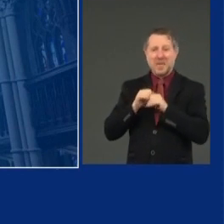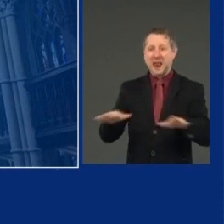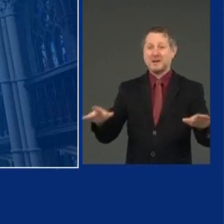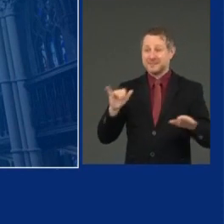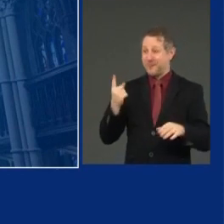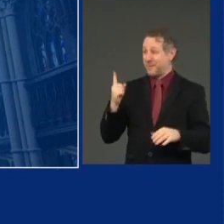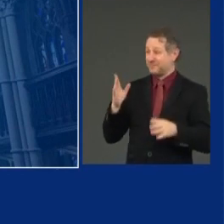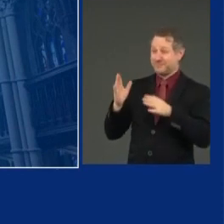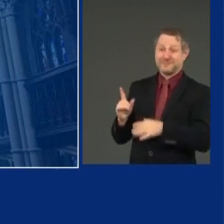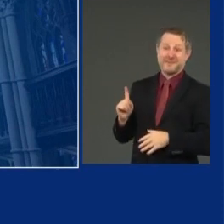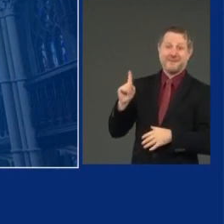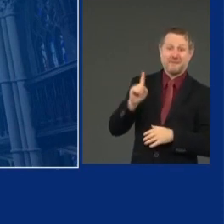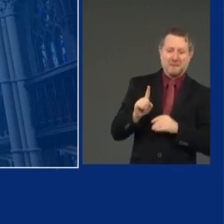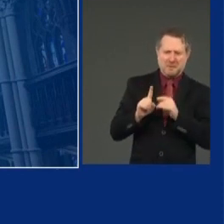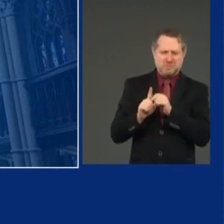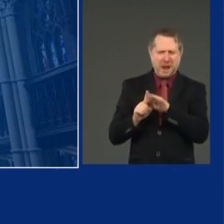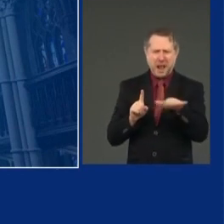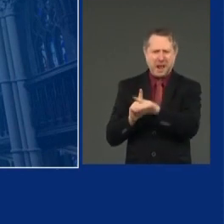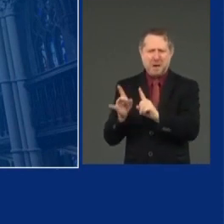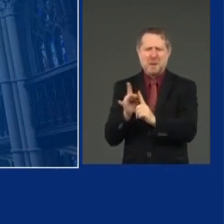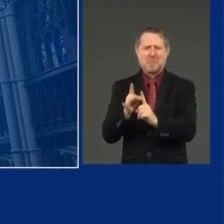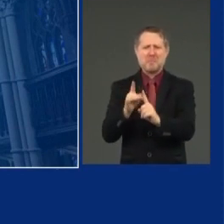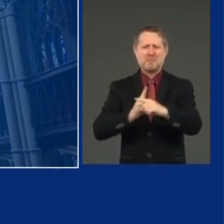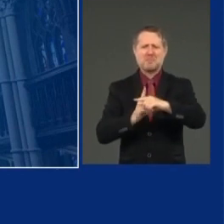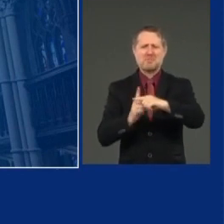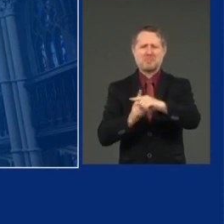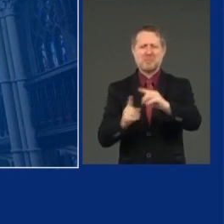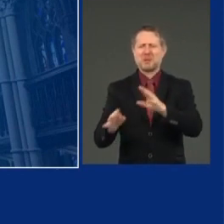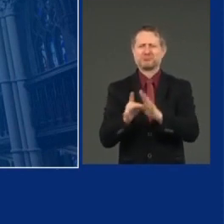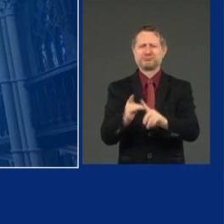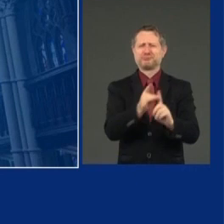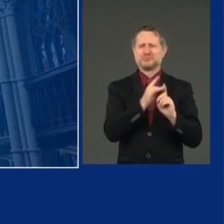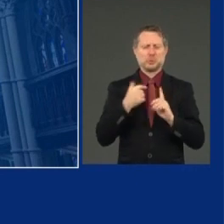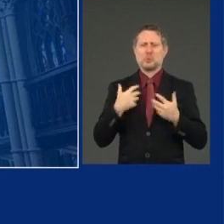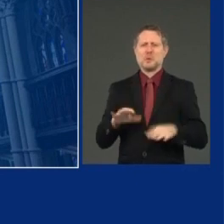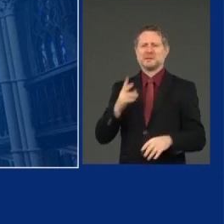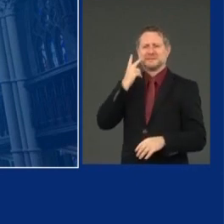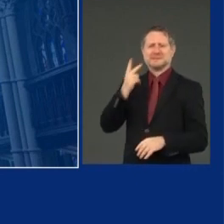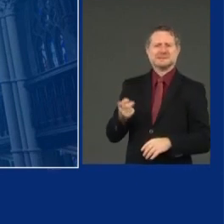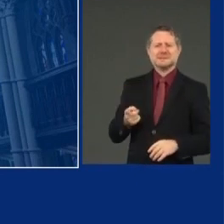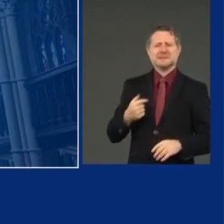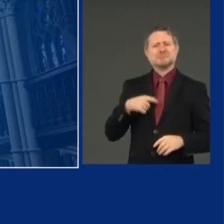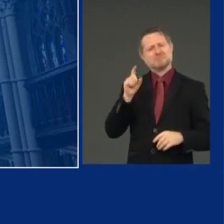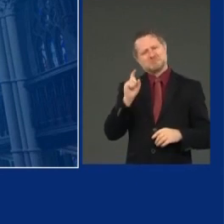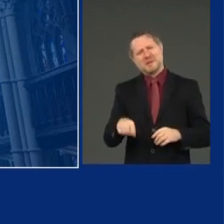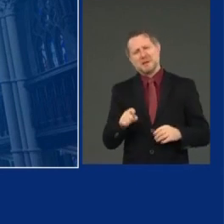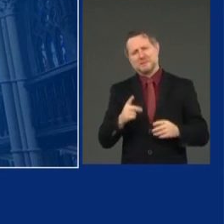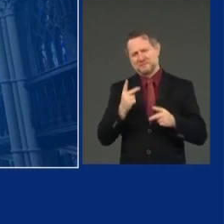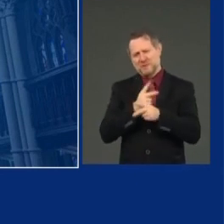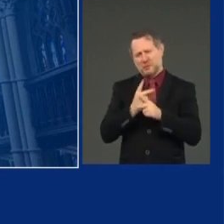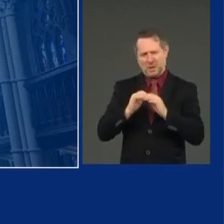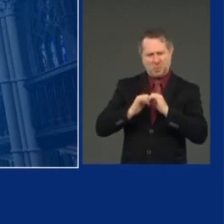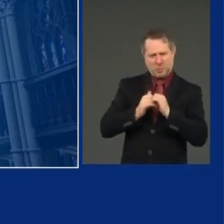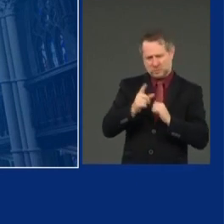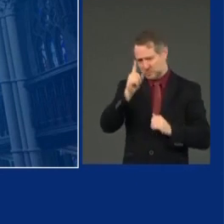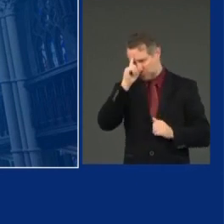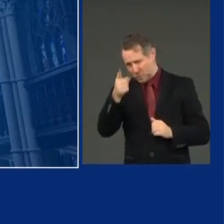TOGETHER. WE KNOW FROM NEW ROCHELLE, WESTCHESTER, A HOTSPOT, THAT RELIGIOUS CEREMONIES CAN BE VERY